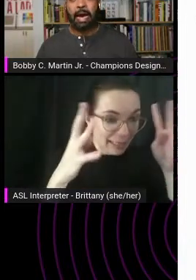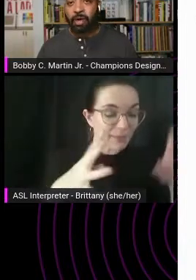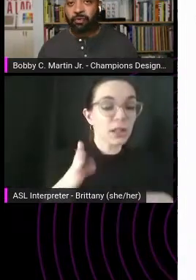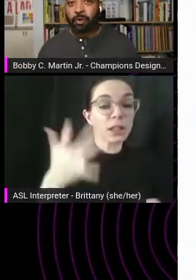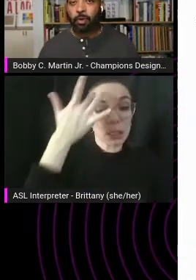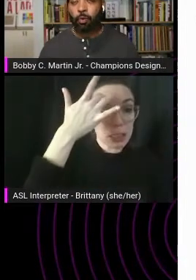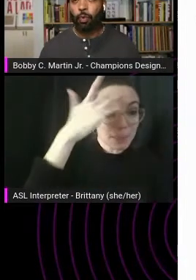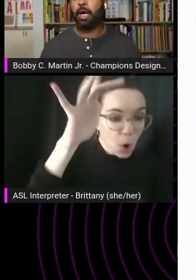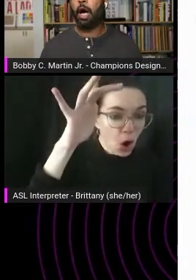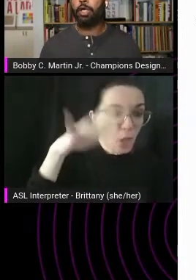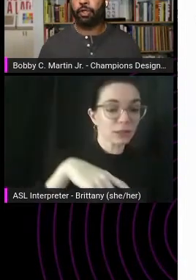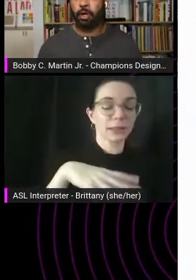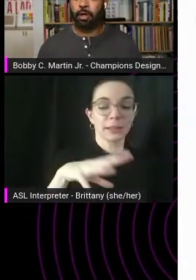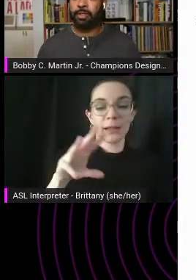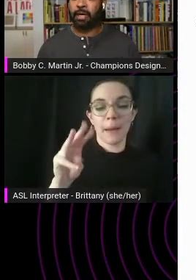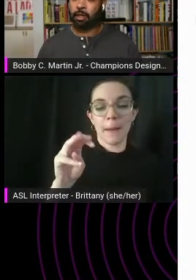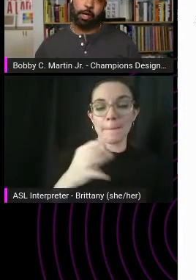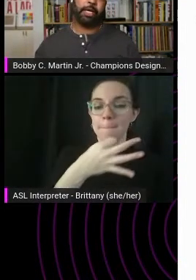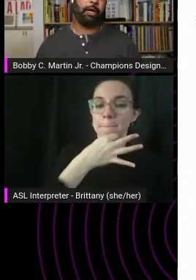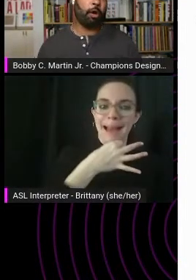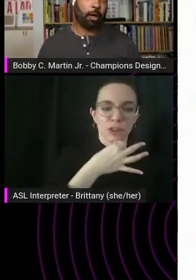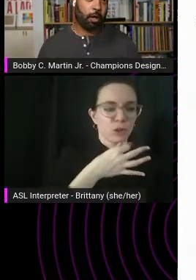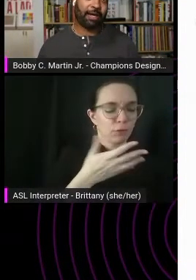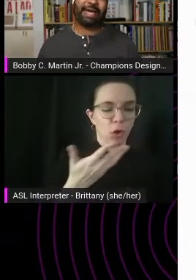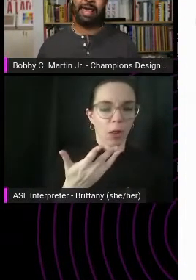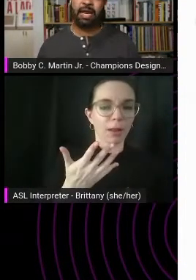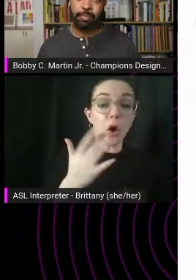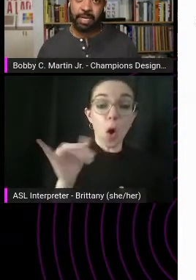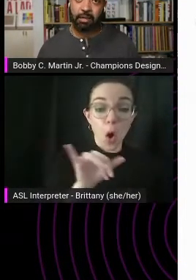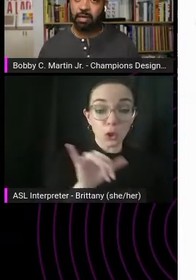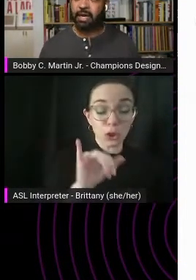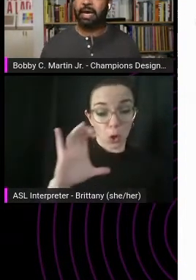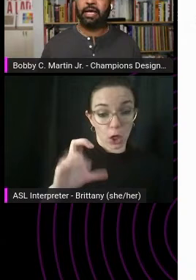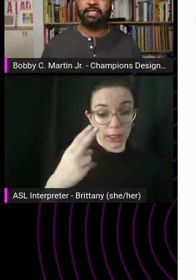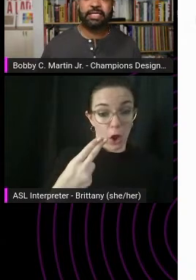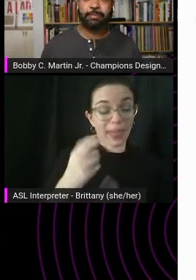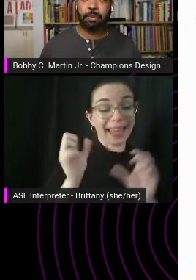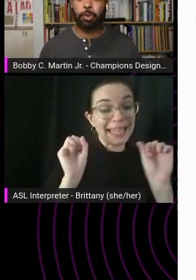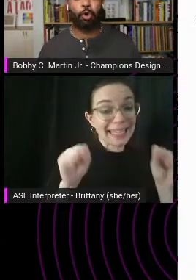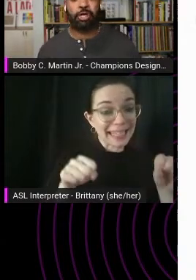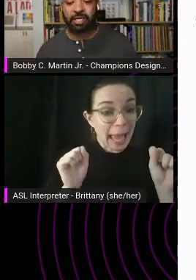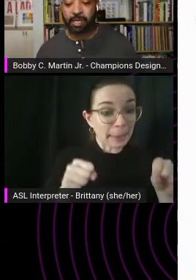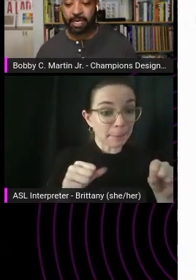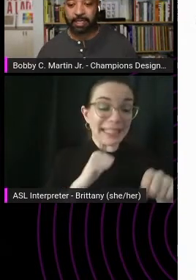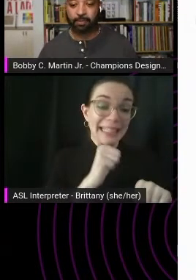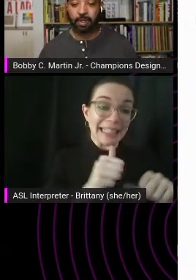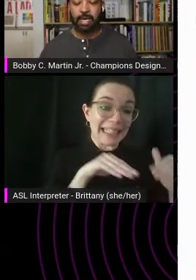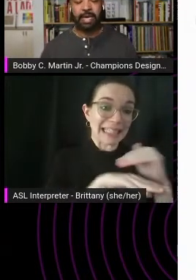However, we also heard that Carnegie Hall can be inaccessible or intimidating.